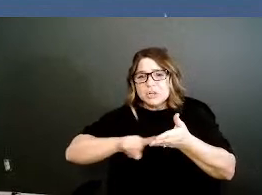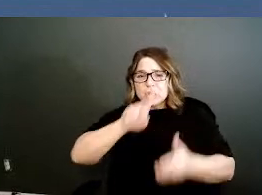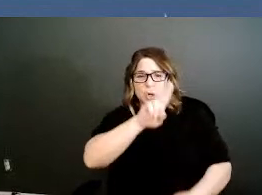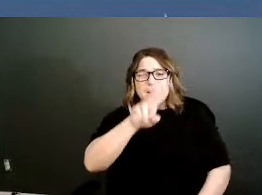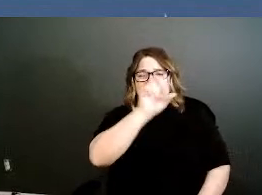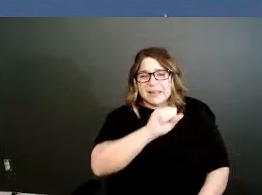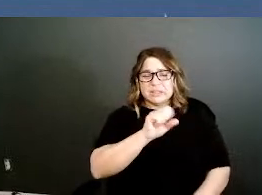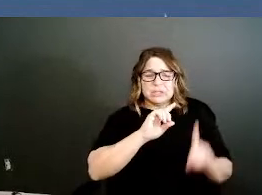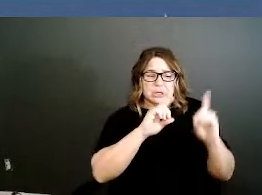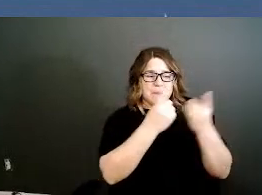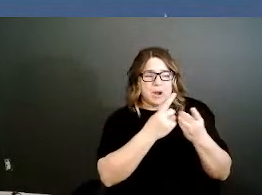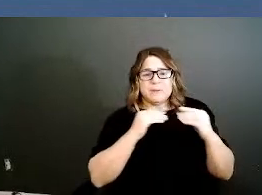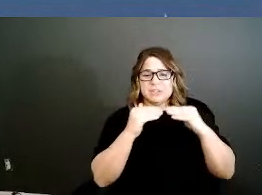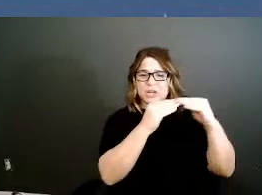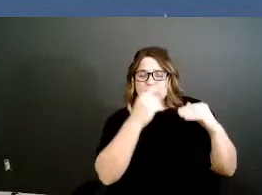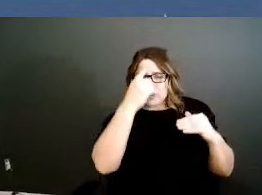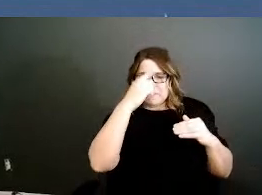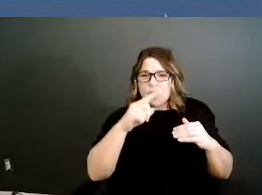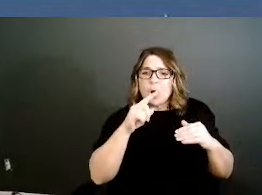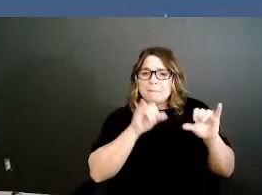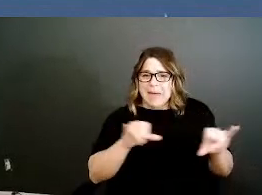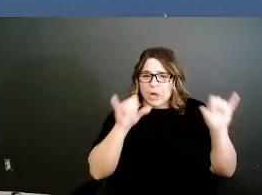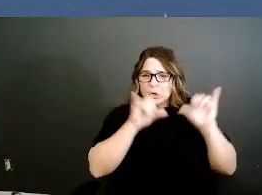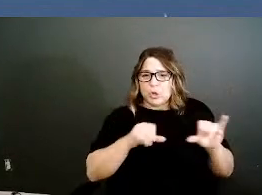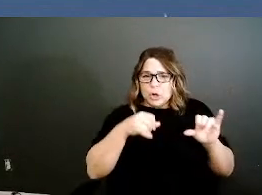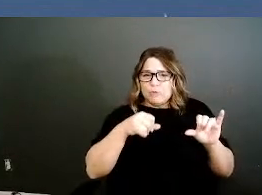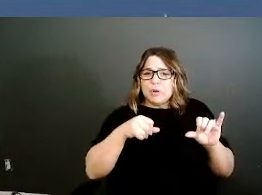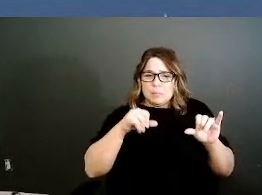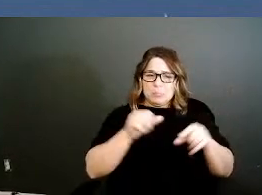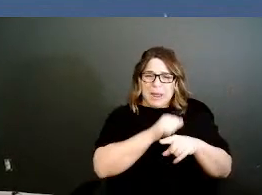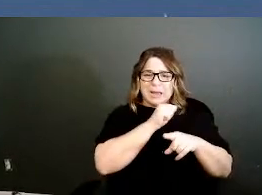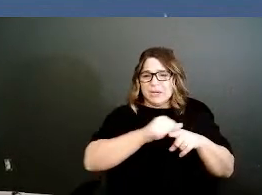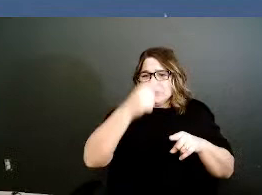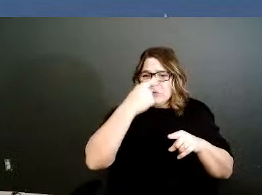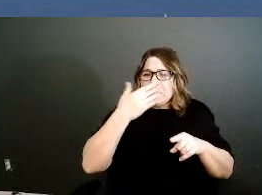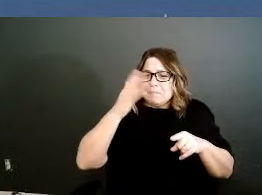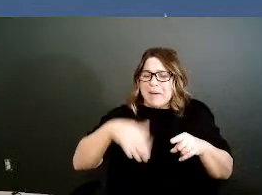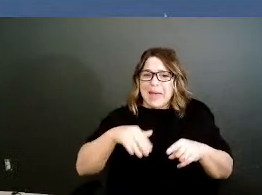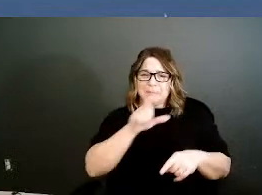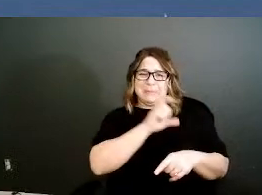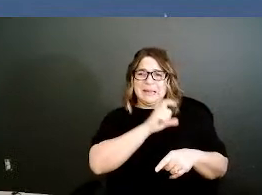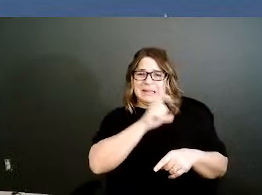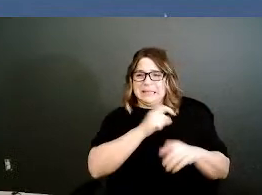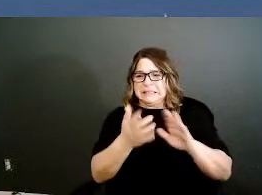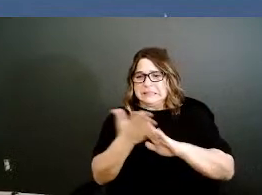NUMBER TWO, THE MINNEAPOLIS POLICE DEPARTMENT HAS RESULTED IN SO MUCH HARM AND TOO MUCH BRUTALITY TO THE